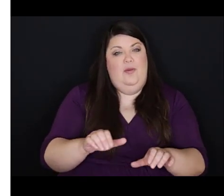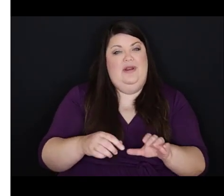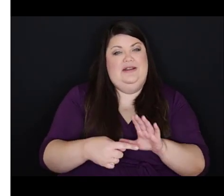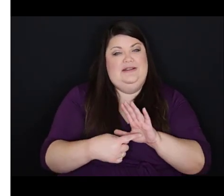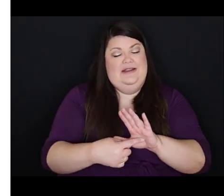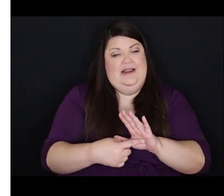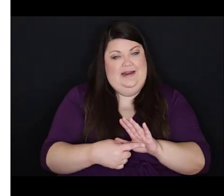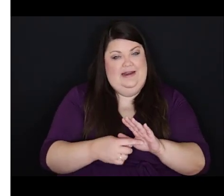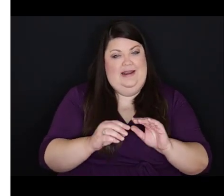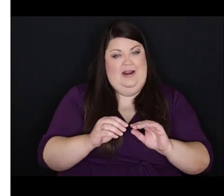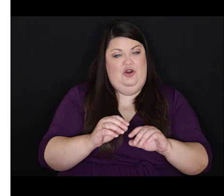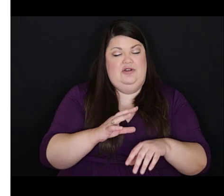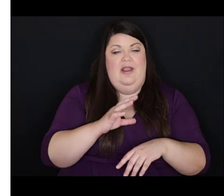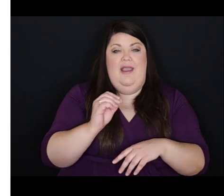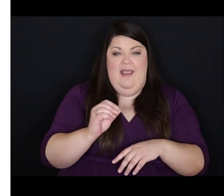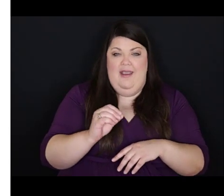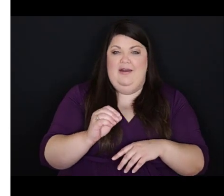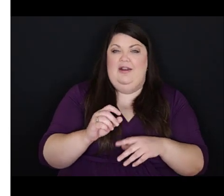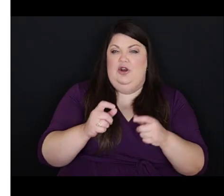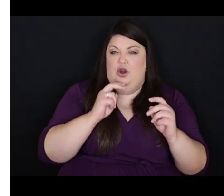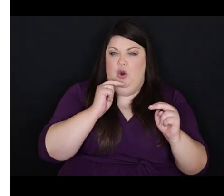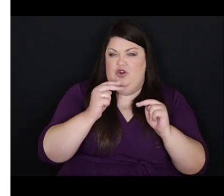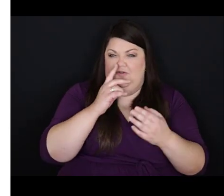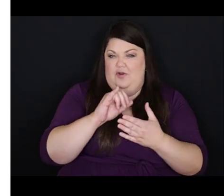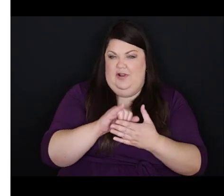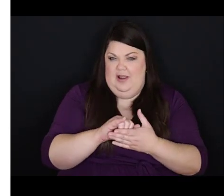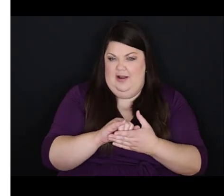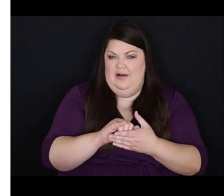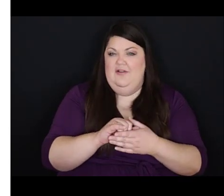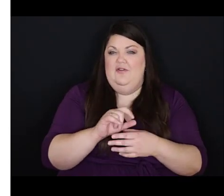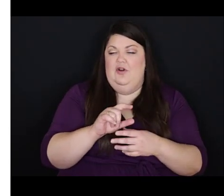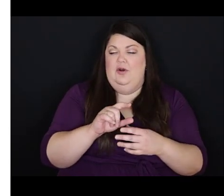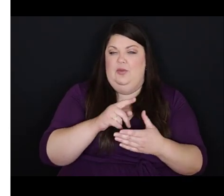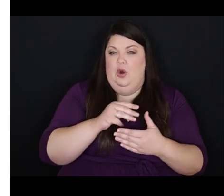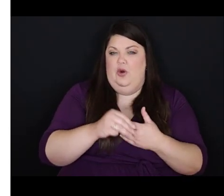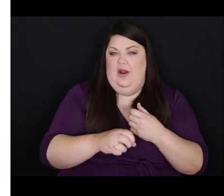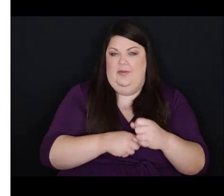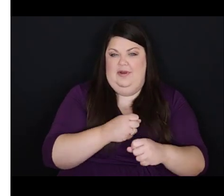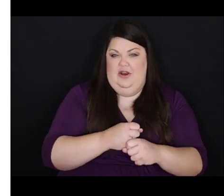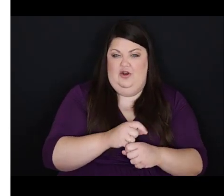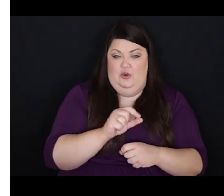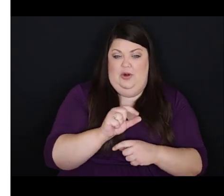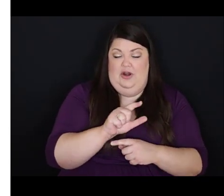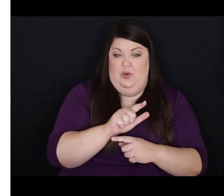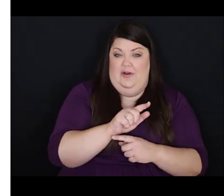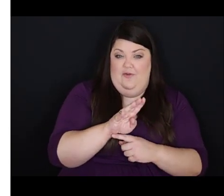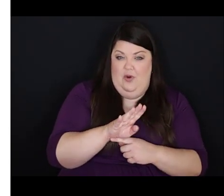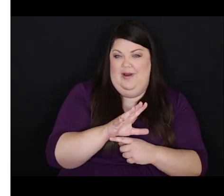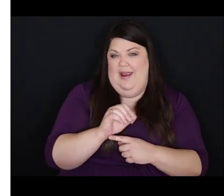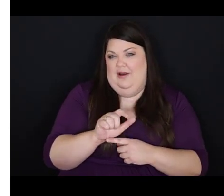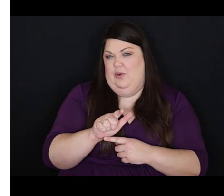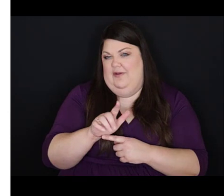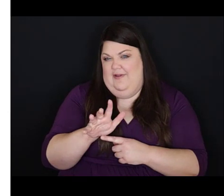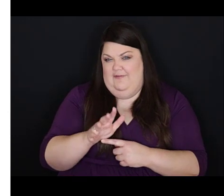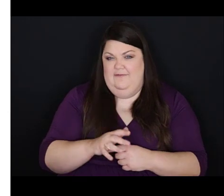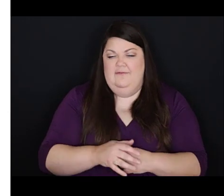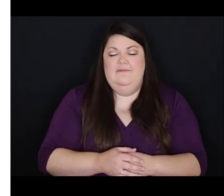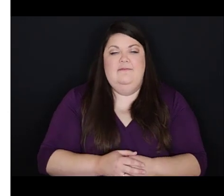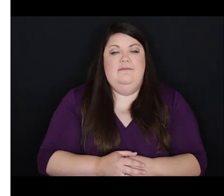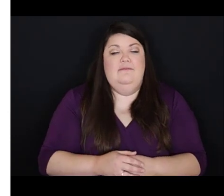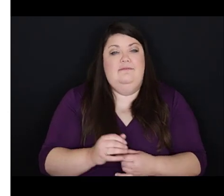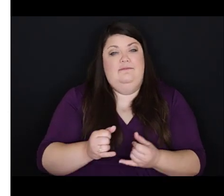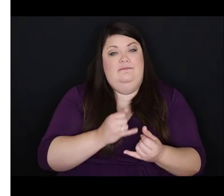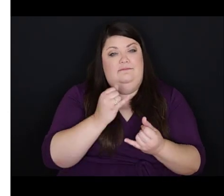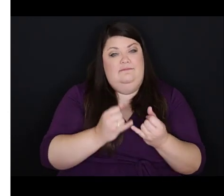the negotiations for them for Program Years 2024 and 2025. Lastly, we will provide some